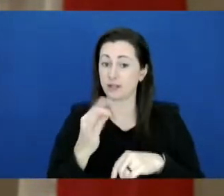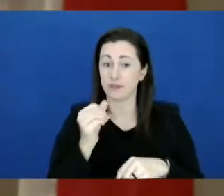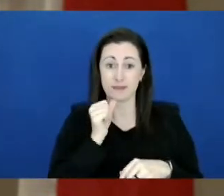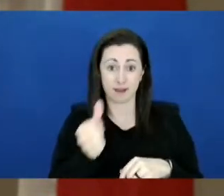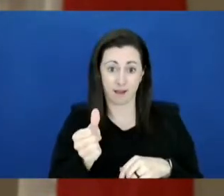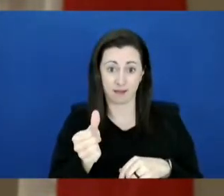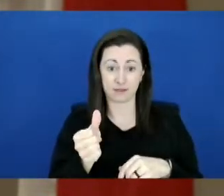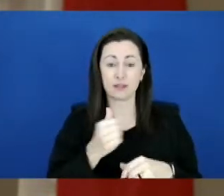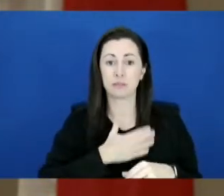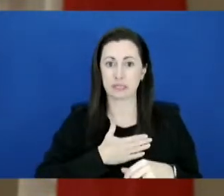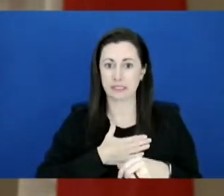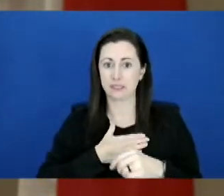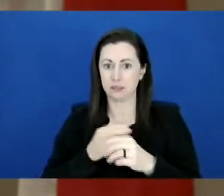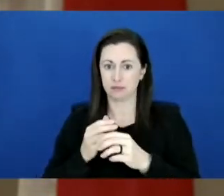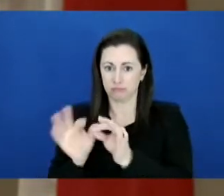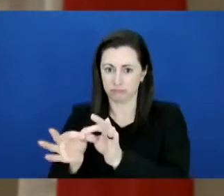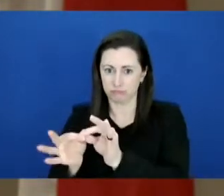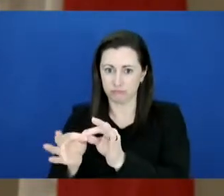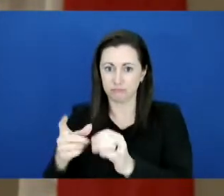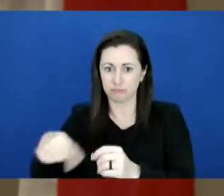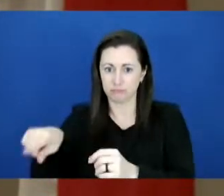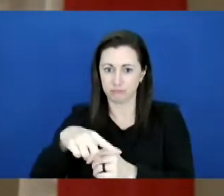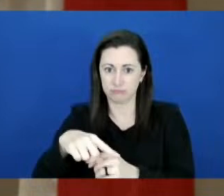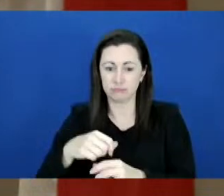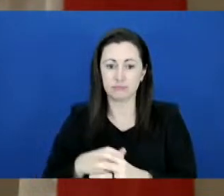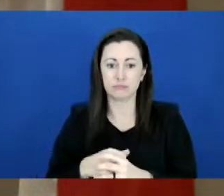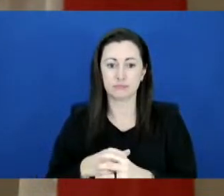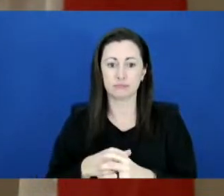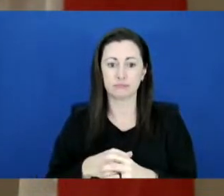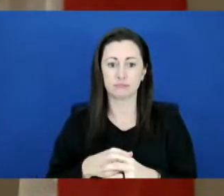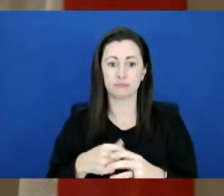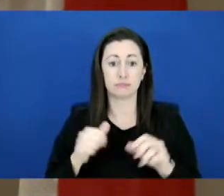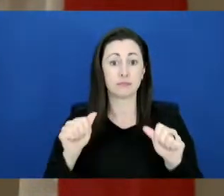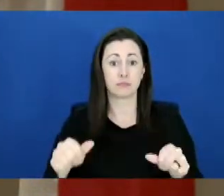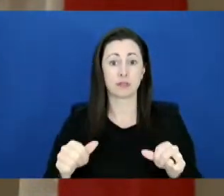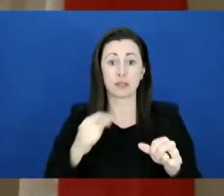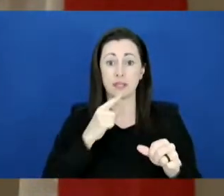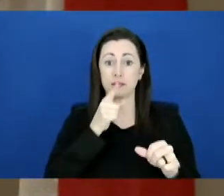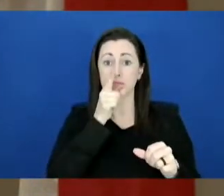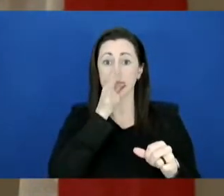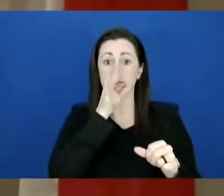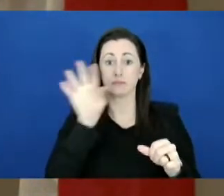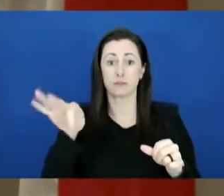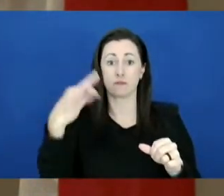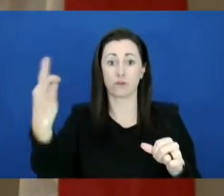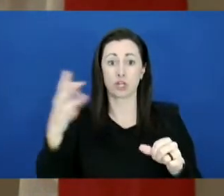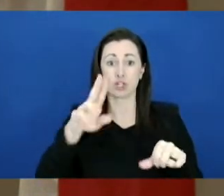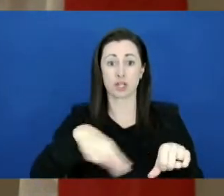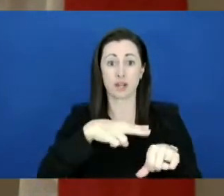CAN UNDERSTAND ENGLISH AND IF